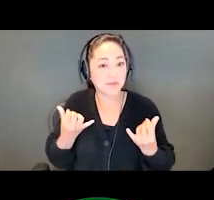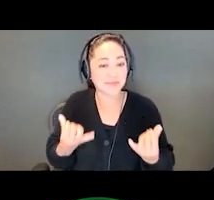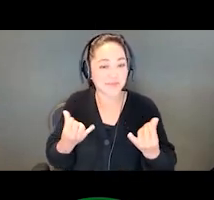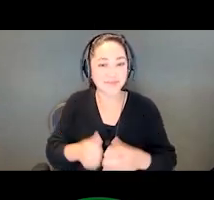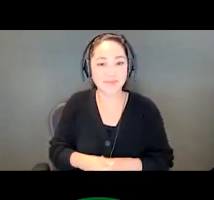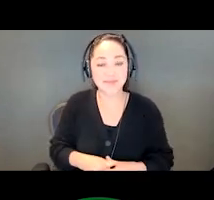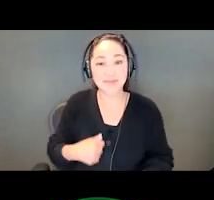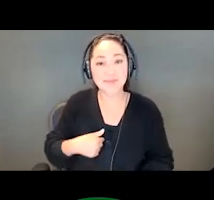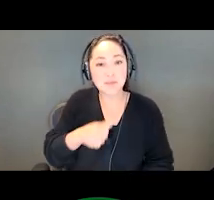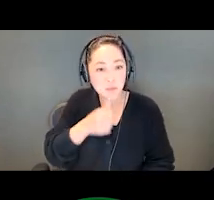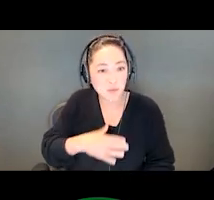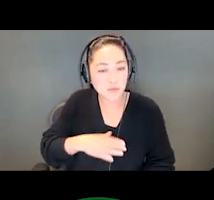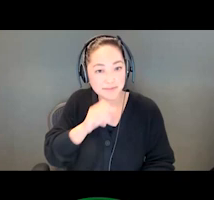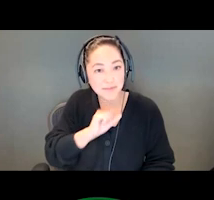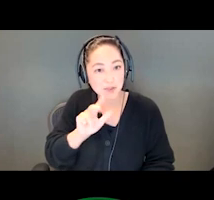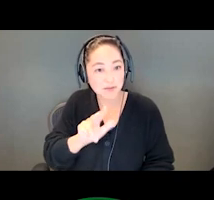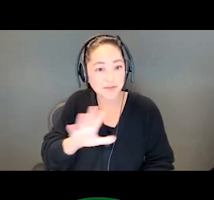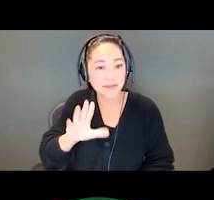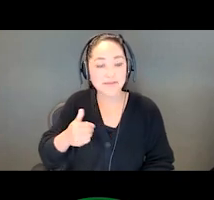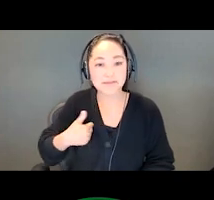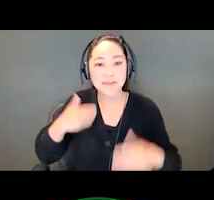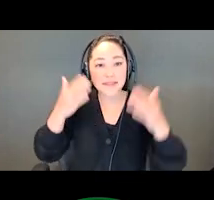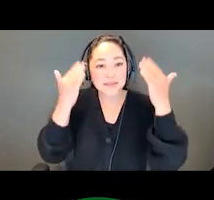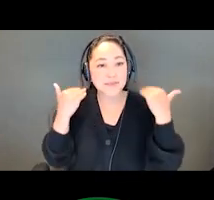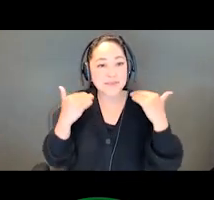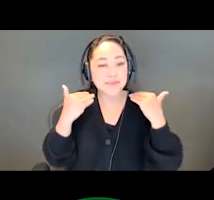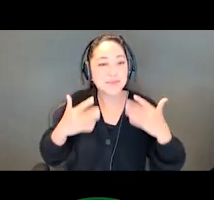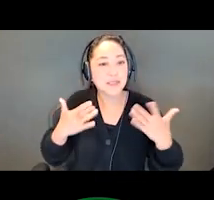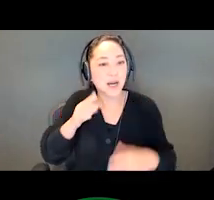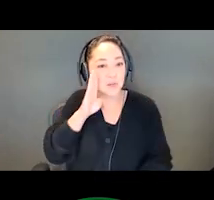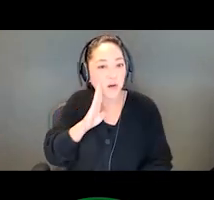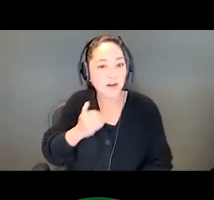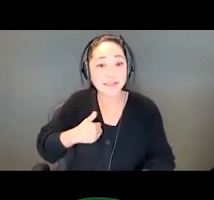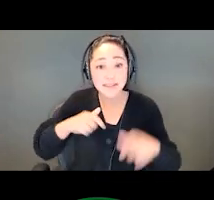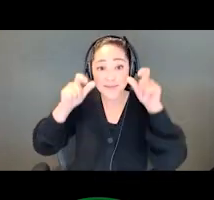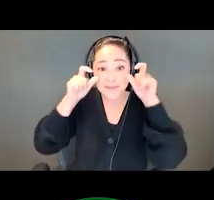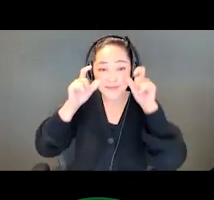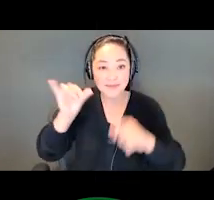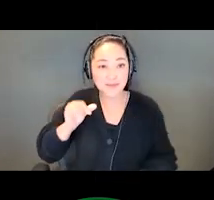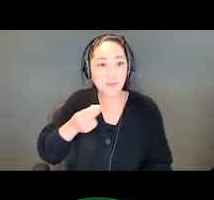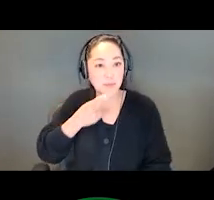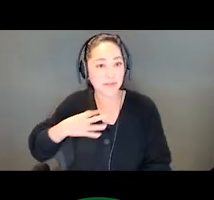I am a 35 year old female with short, light brown hair and I am wearing glasses and a pink top.